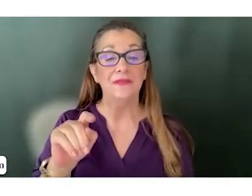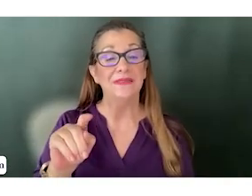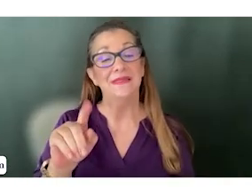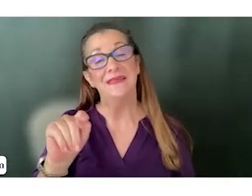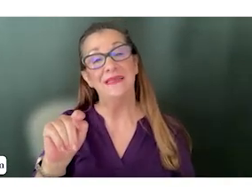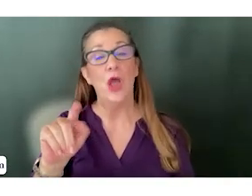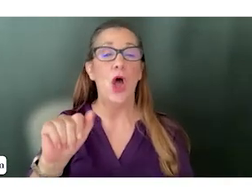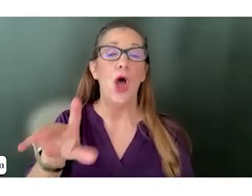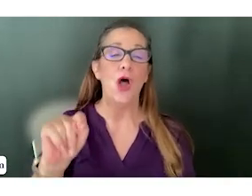Now let's introduce our presenter.